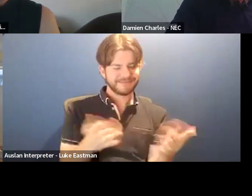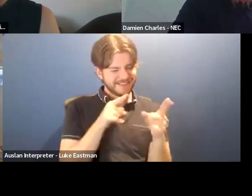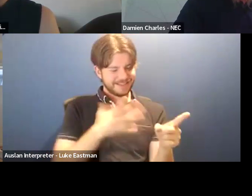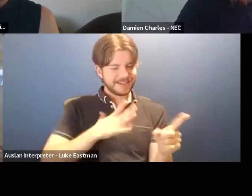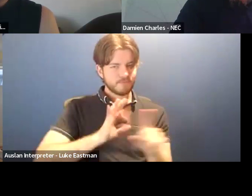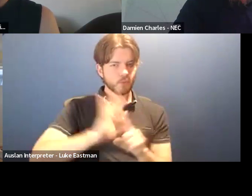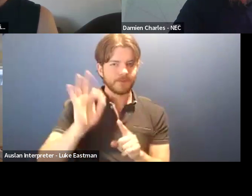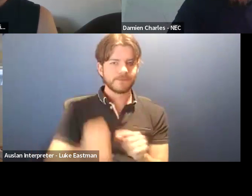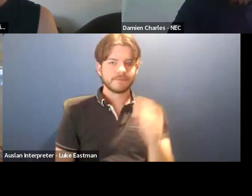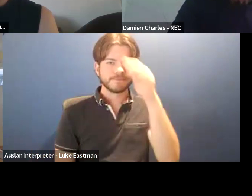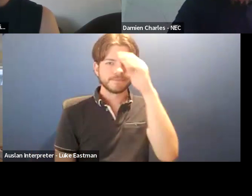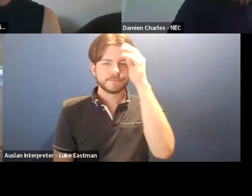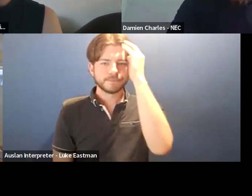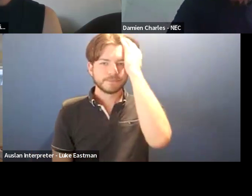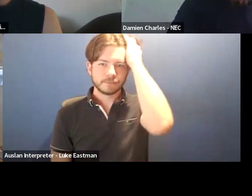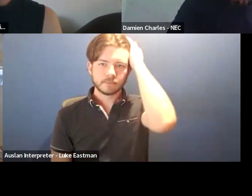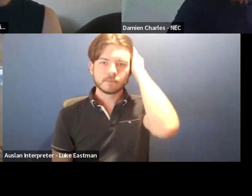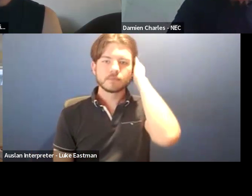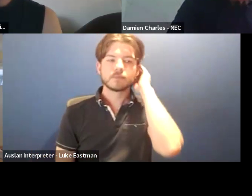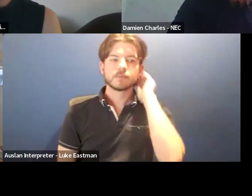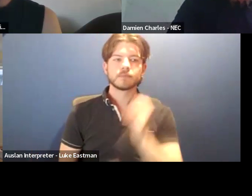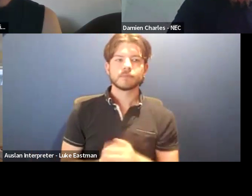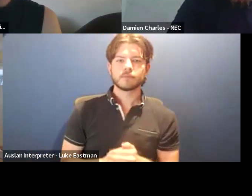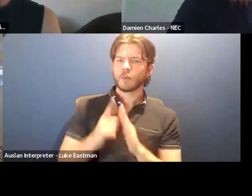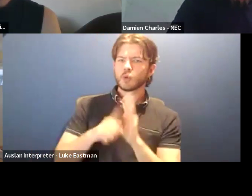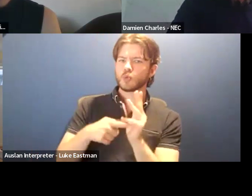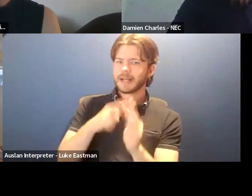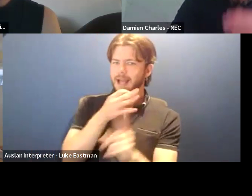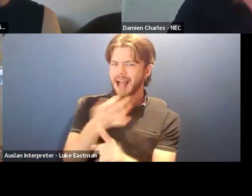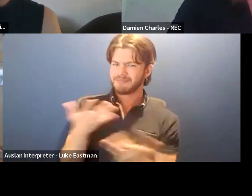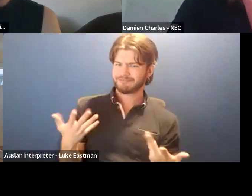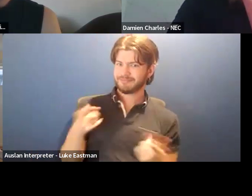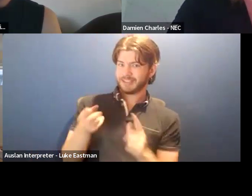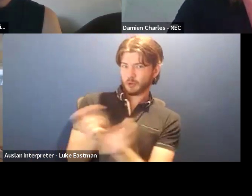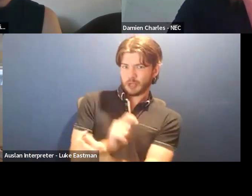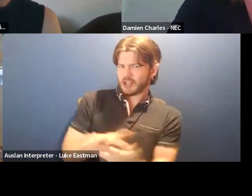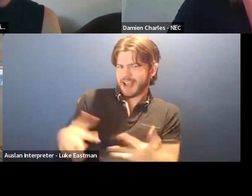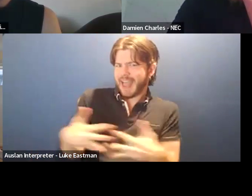at. And how do we make that change